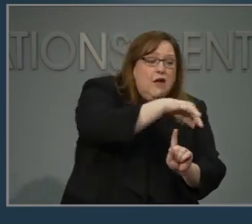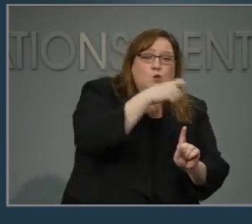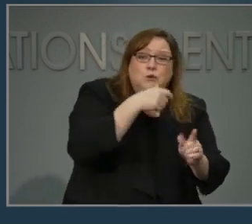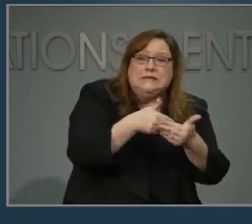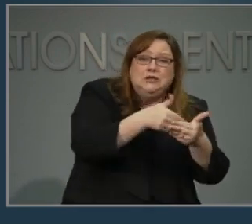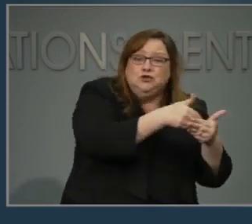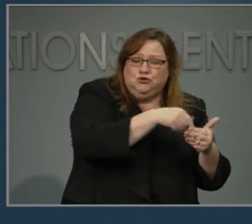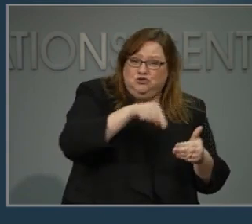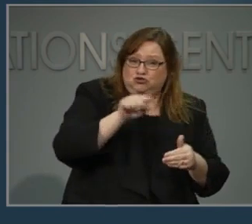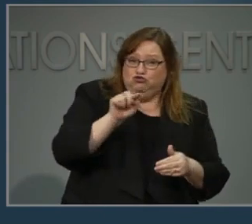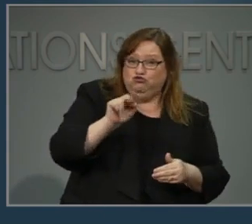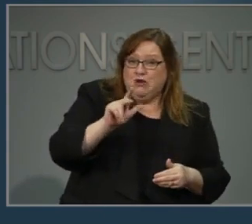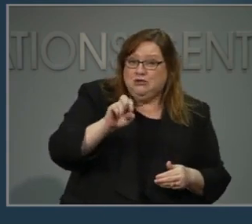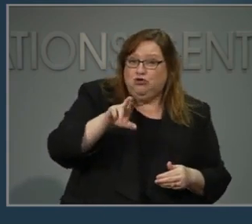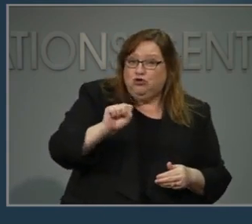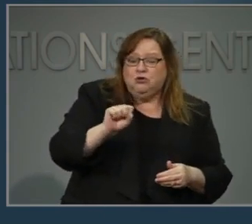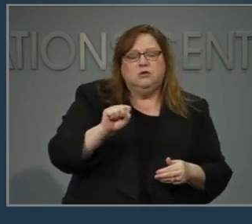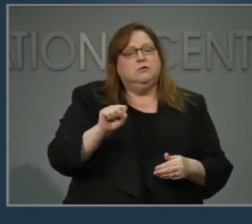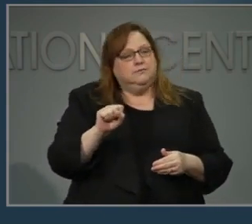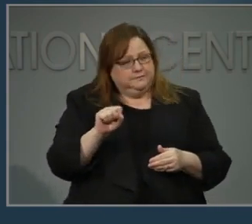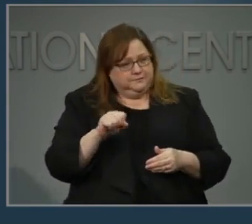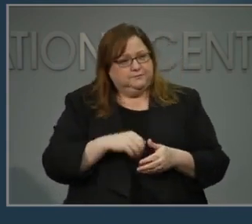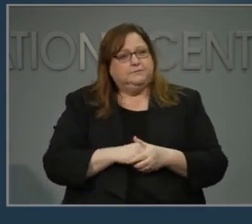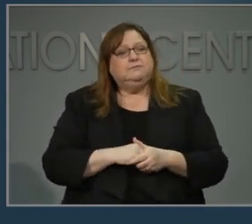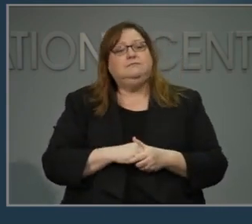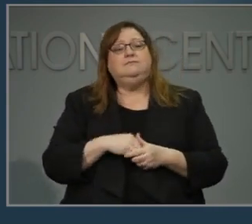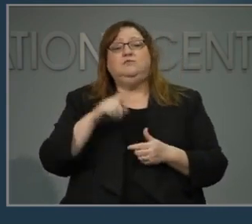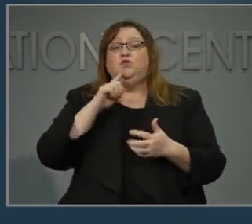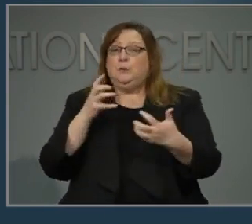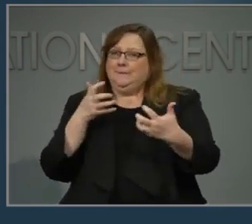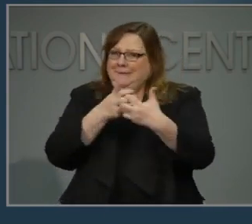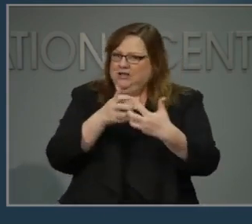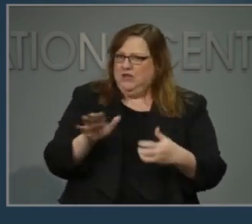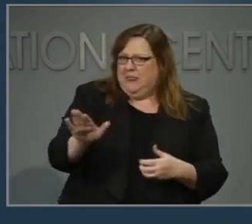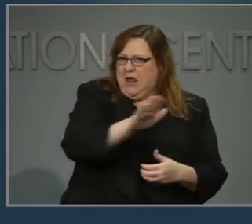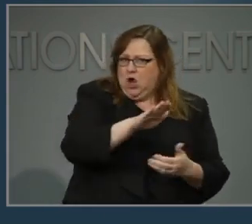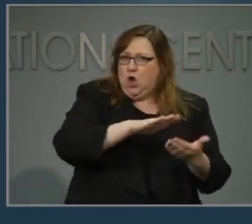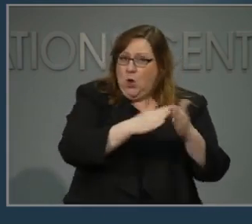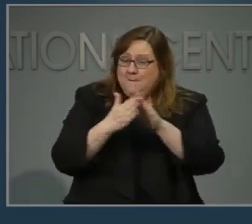WE HAVE POSTED IN OUR WEBSITE THE DEMOGRAPHICS OF THE CONTACT TRACERS HIRED DATE.